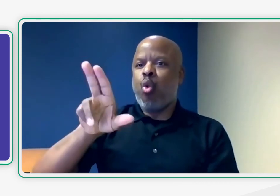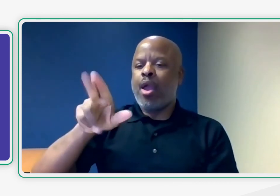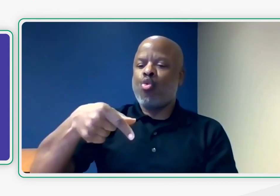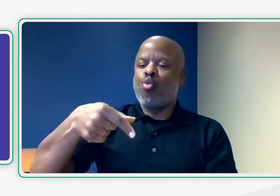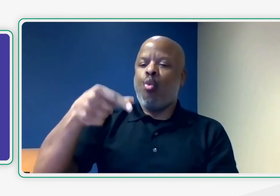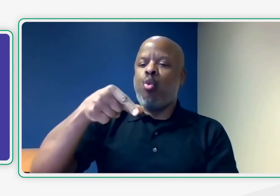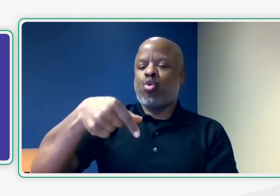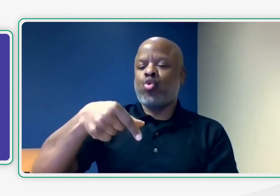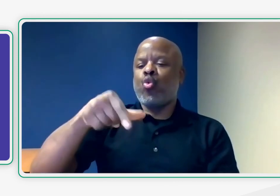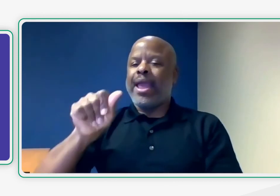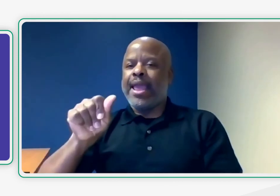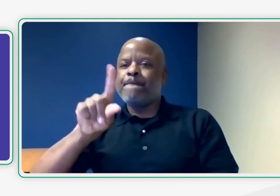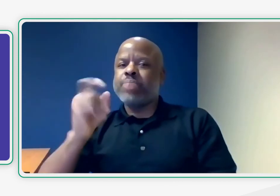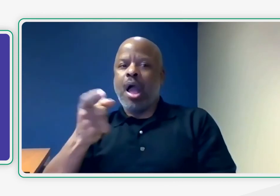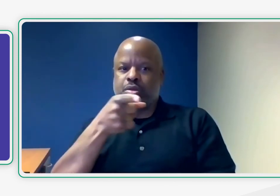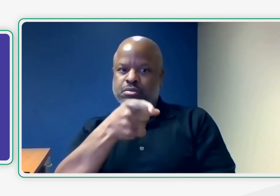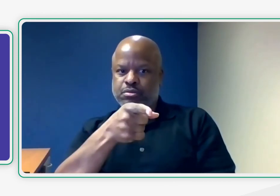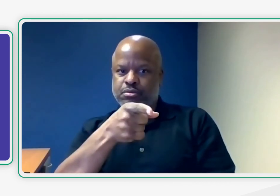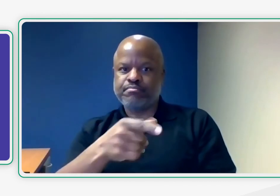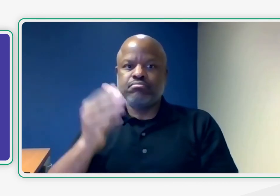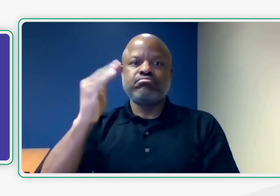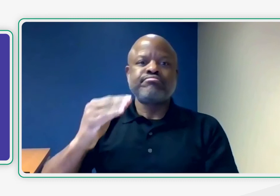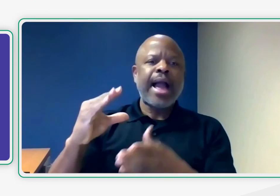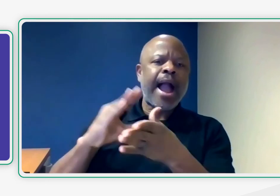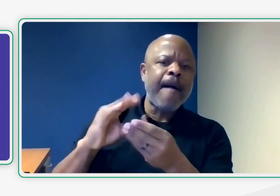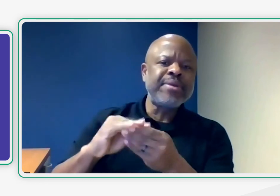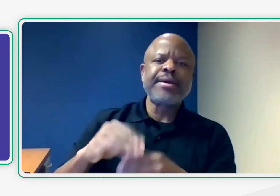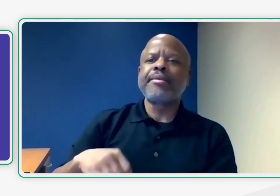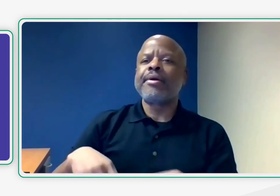we do have a Q&A box. Please feel free to direct your questions there.